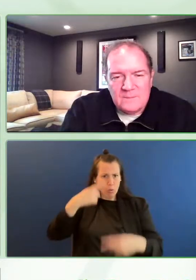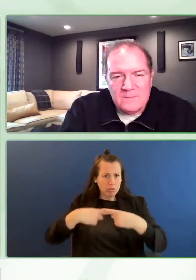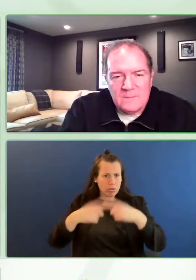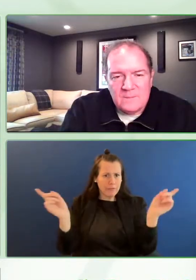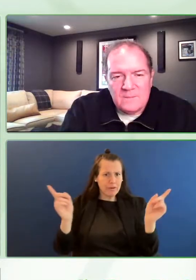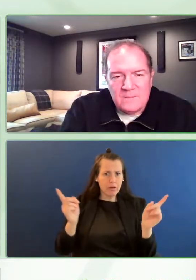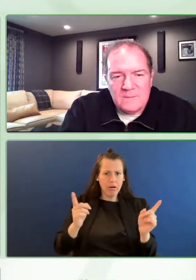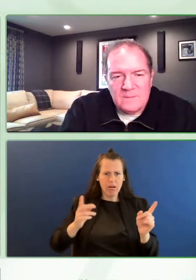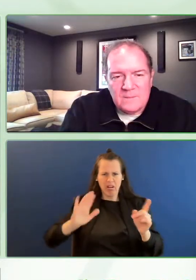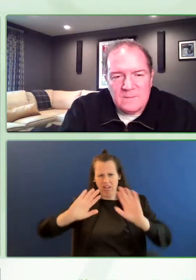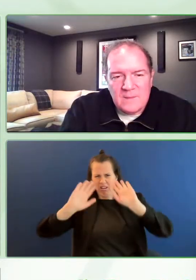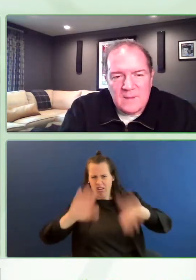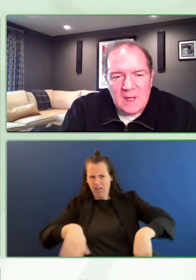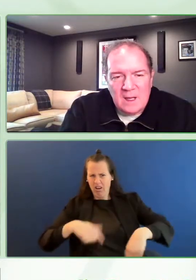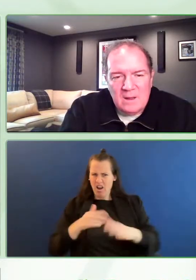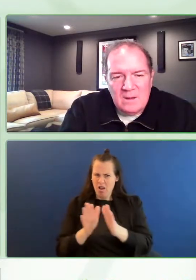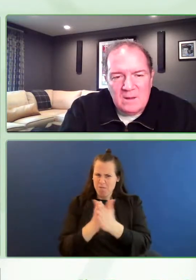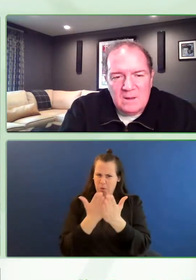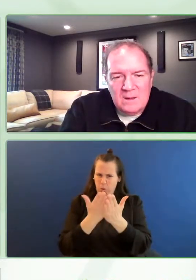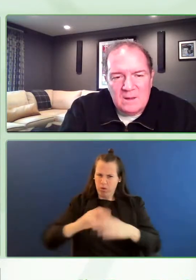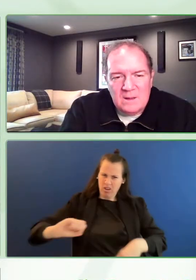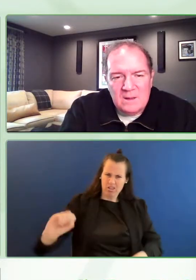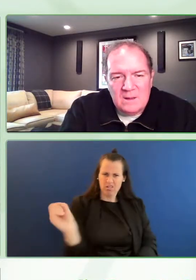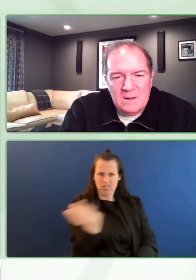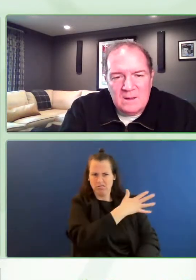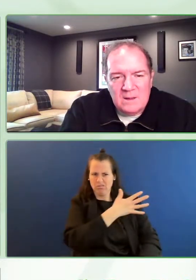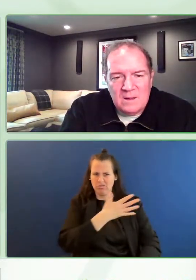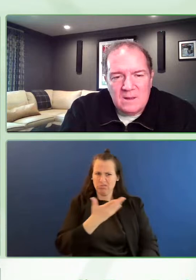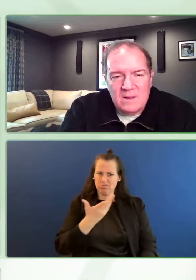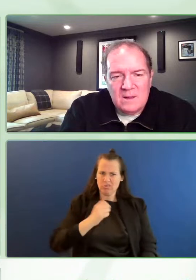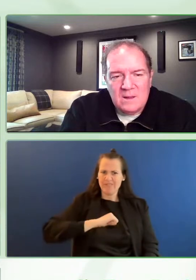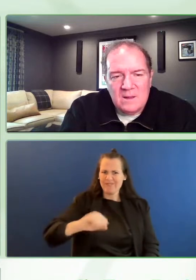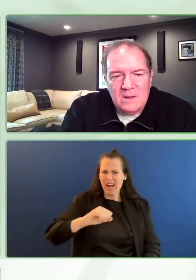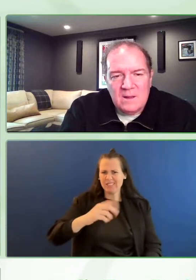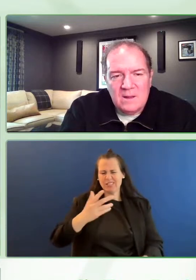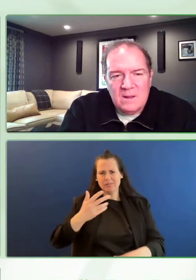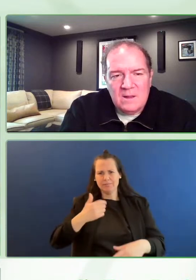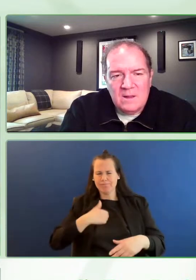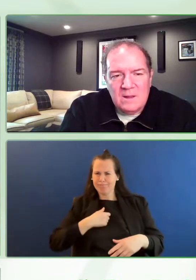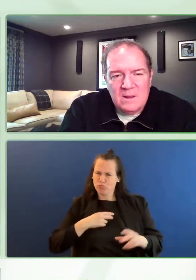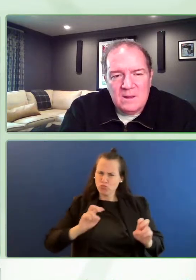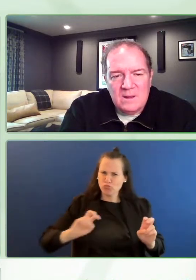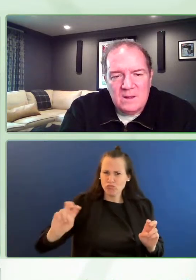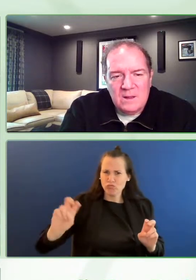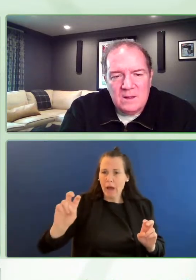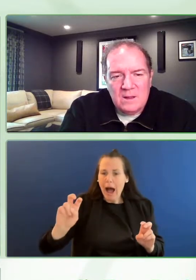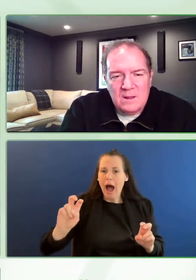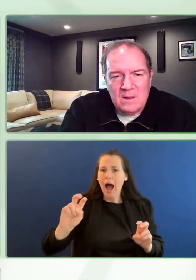At times like is not always easy but when travelling or navigating terrain people will